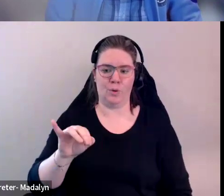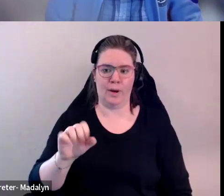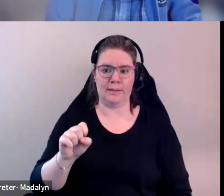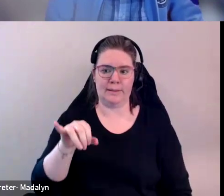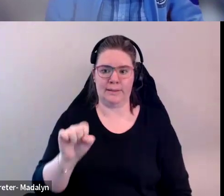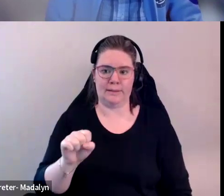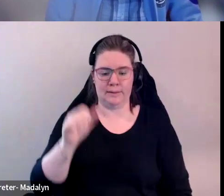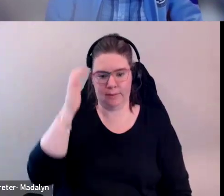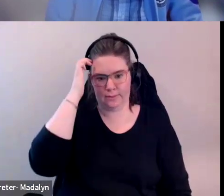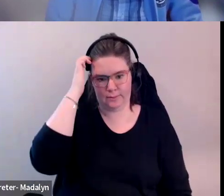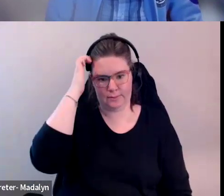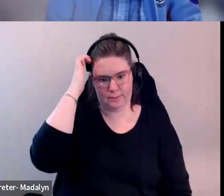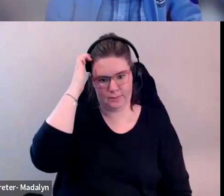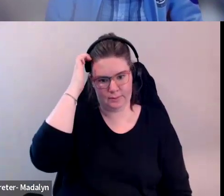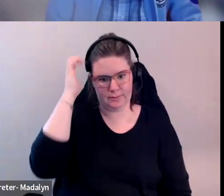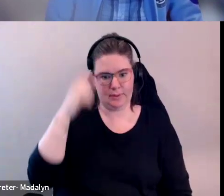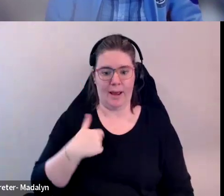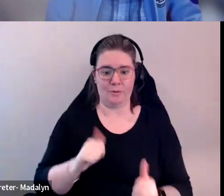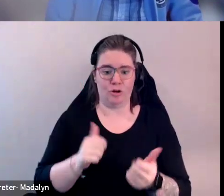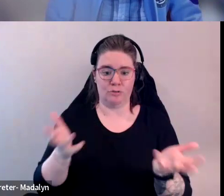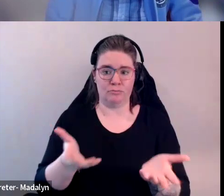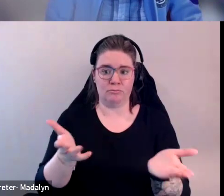Don Posh: I'm kind of pushing on the caregiver co-OP idea.